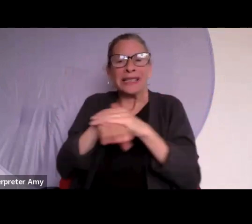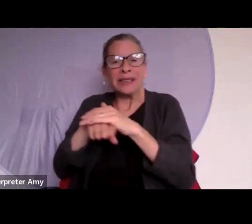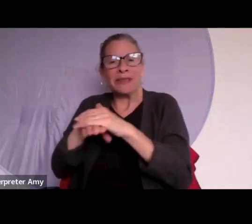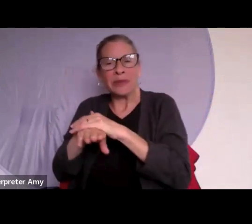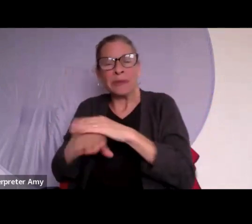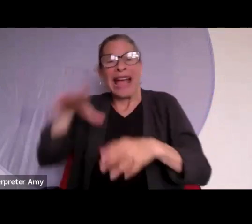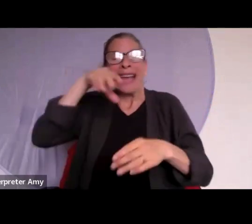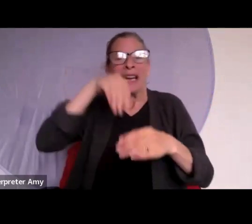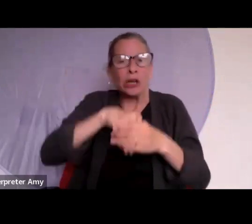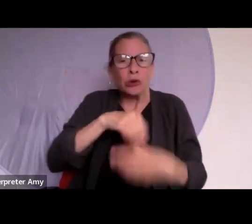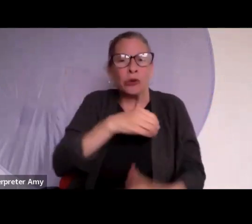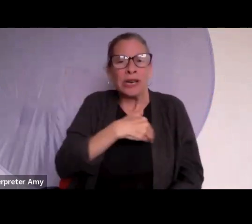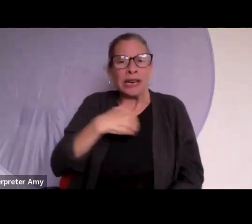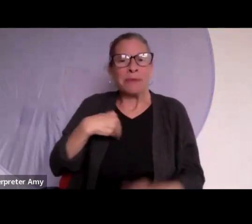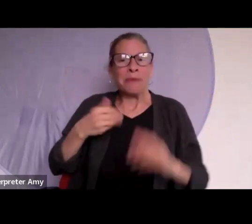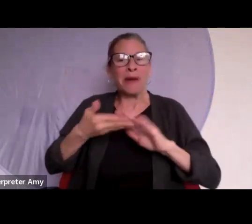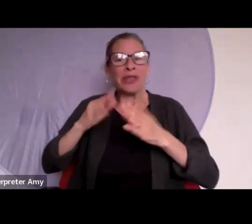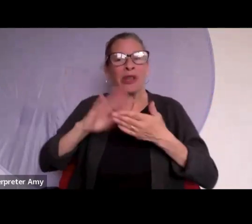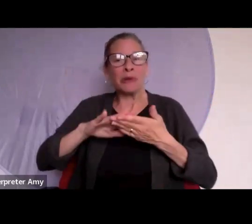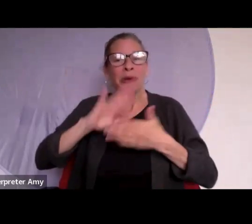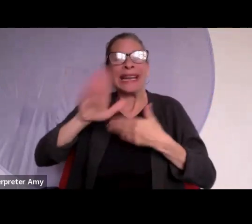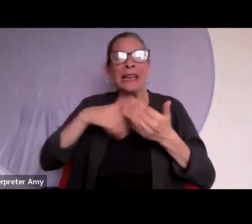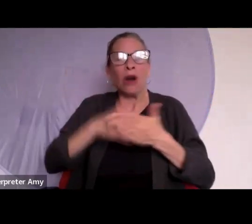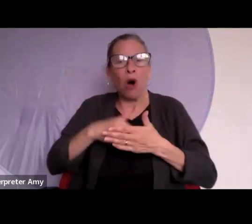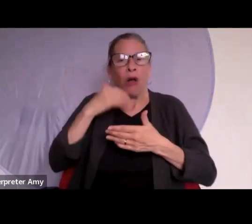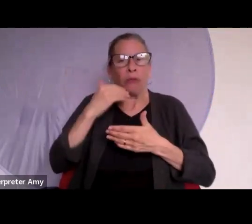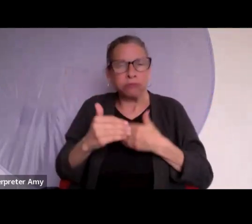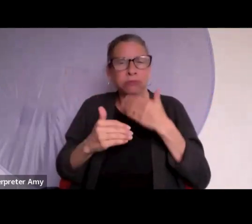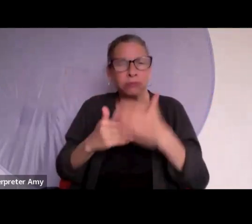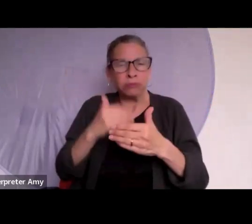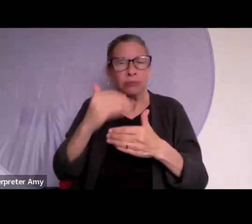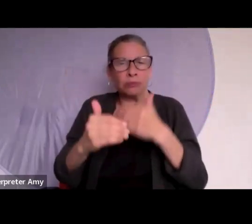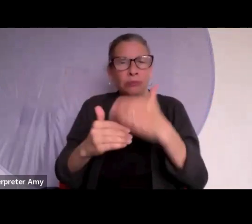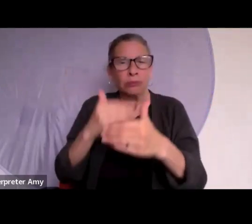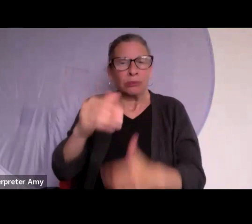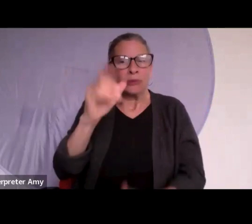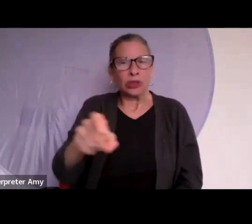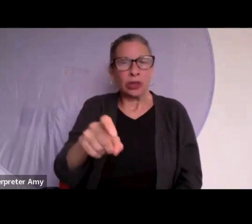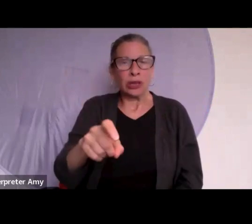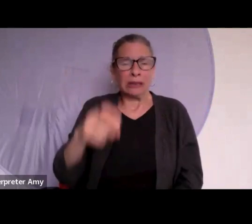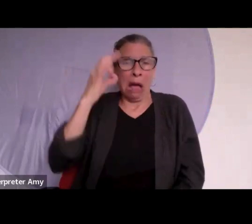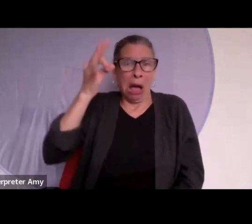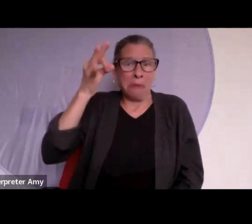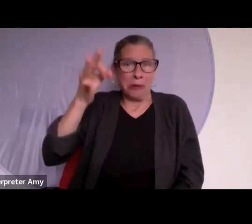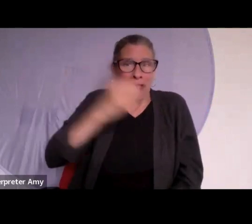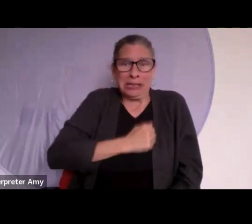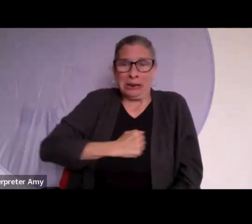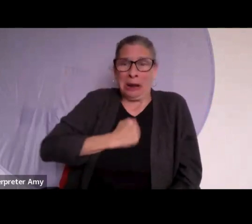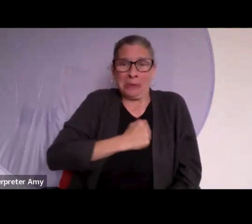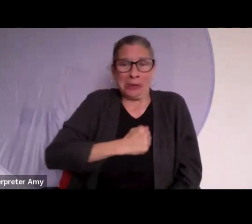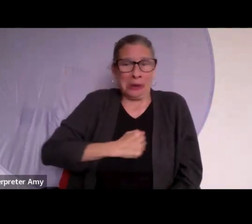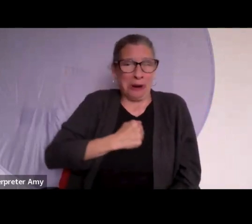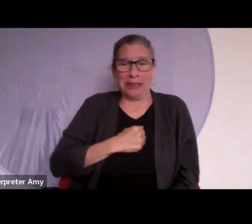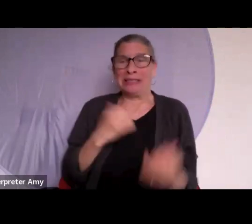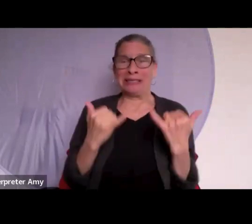of the community in every step of the way. I'm preachy. I'm sorry, hey, I'm very preachy today. I don't know. I don't